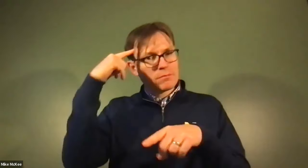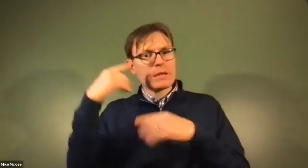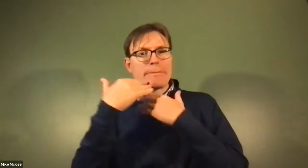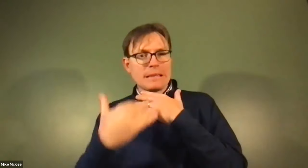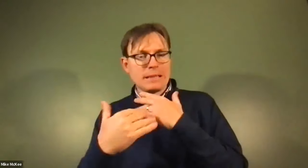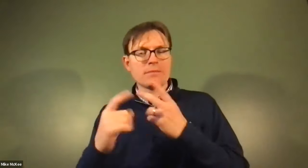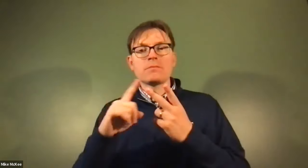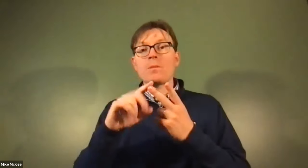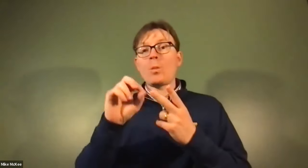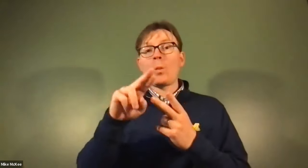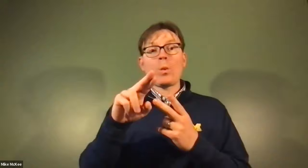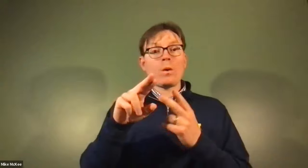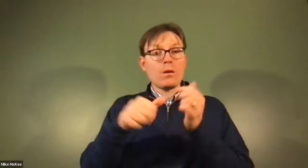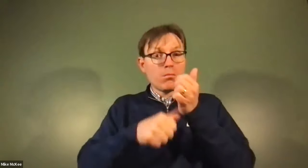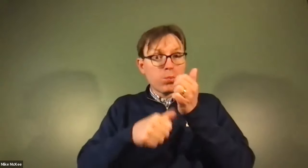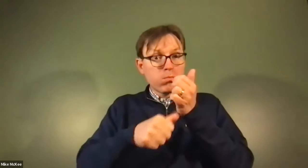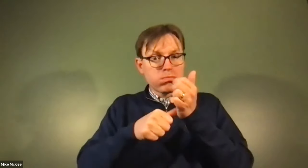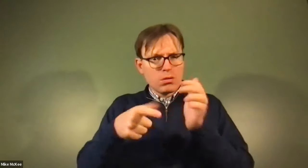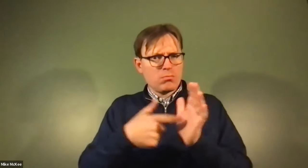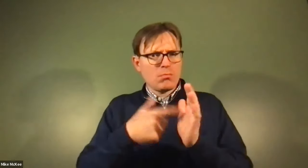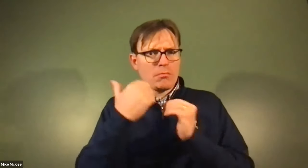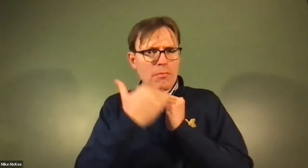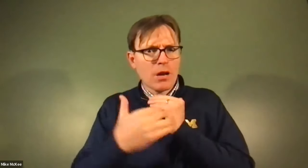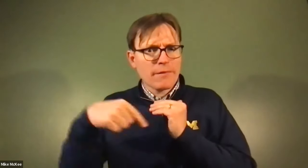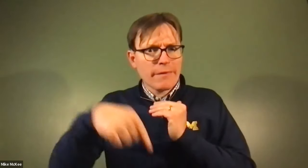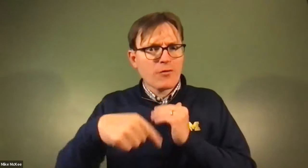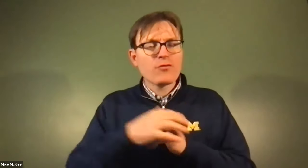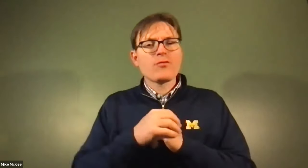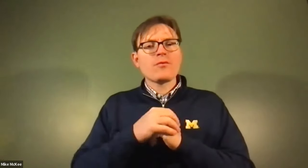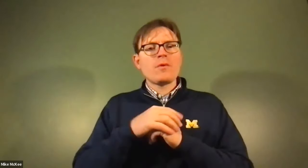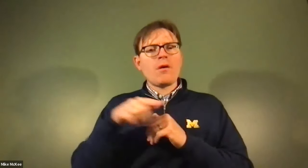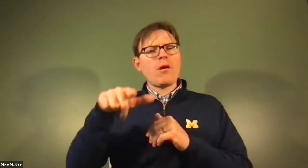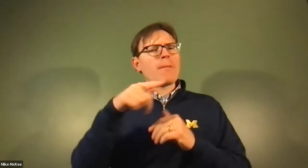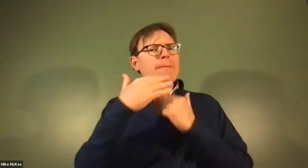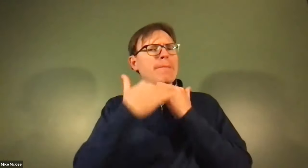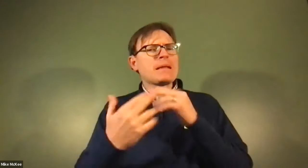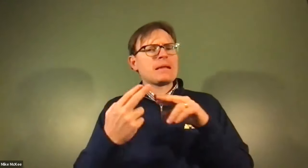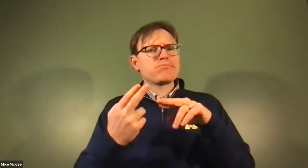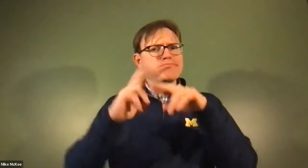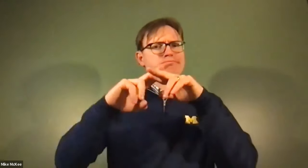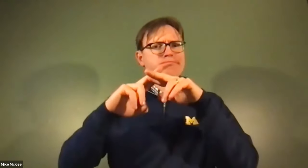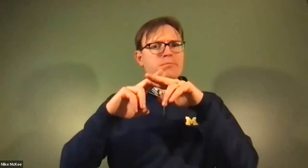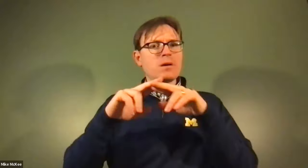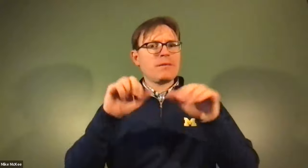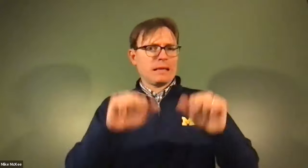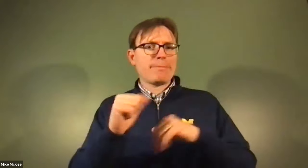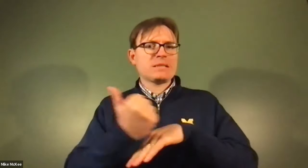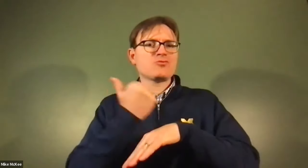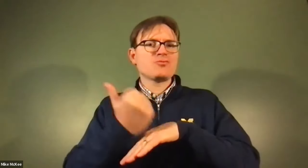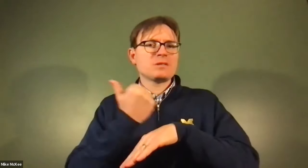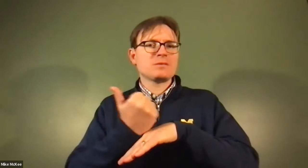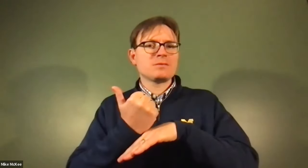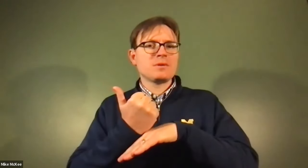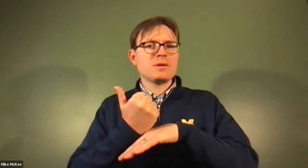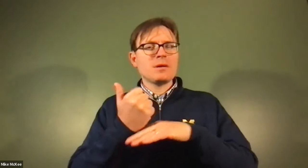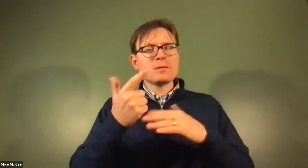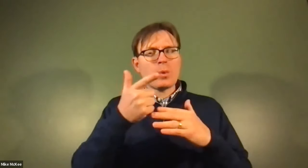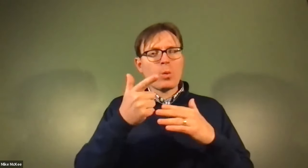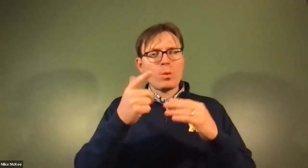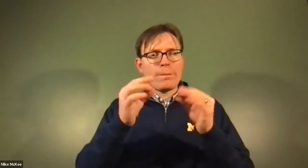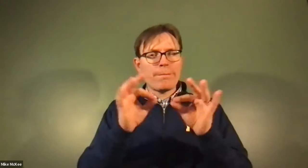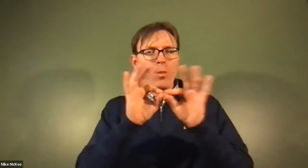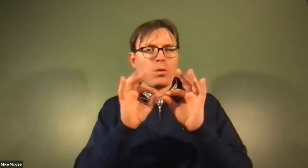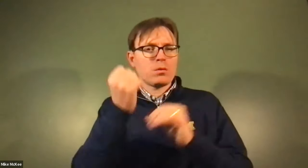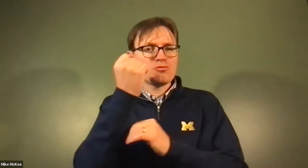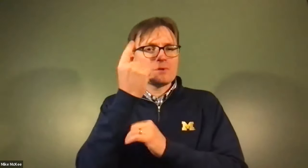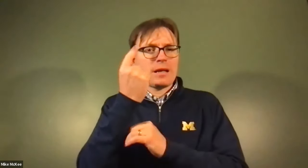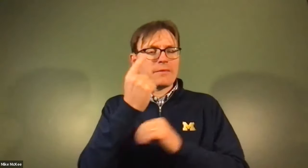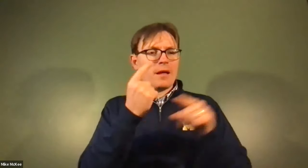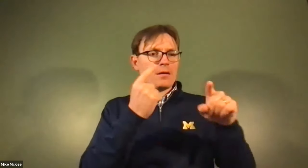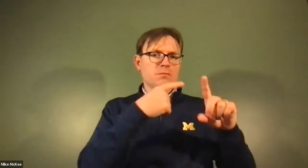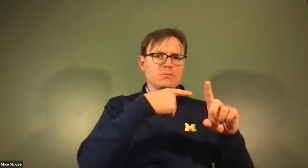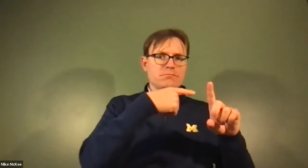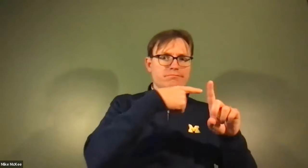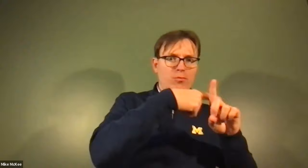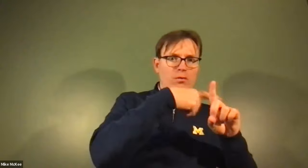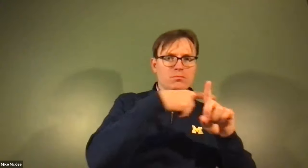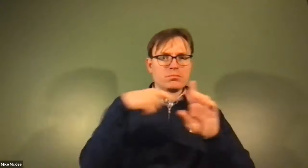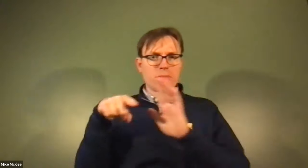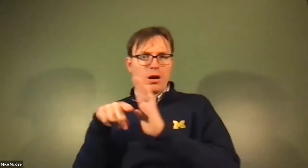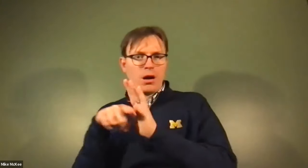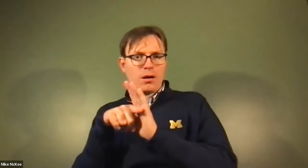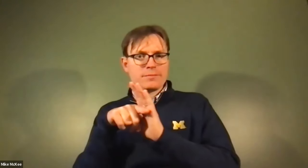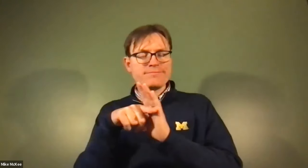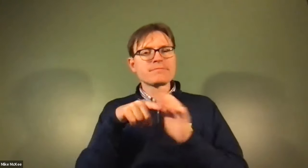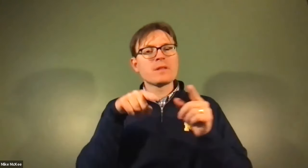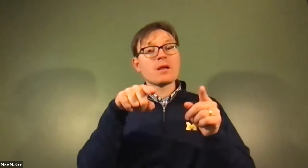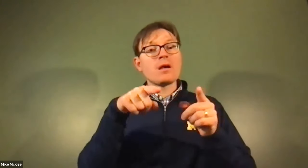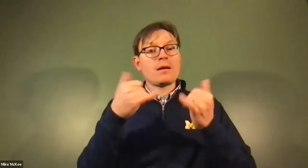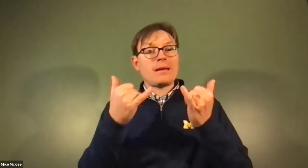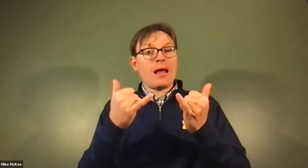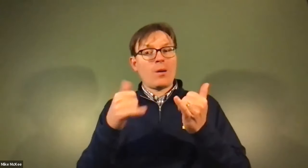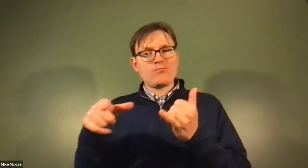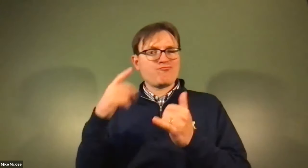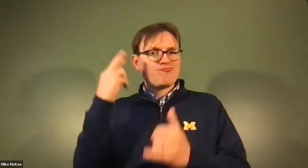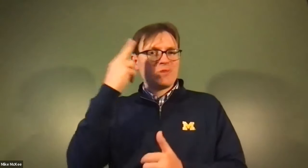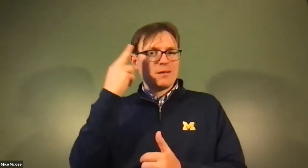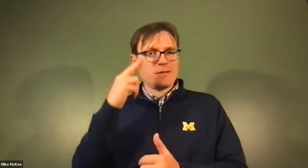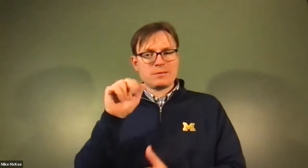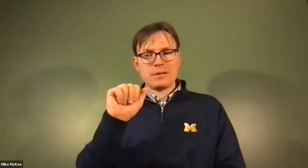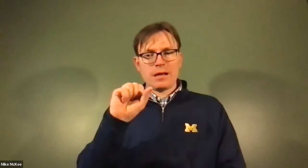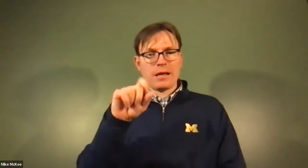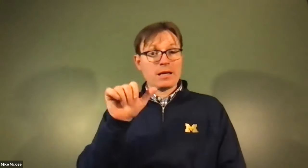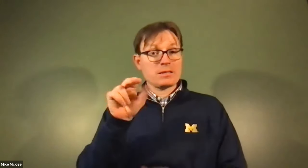James Cech: If you were to hit your head by accident, you could have increased bleeding or in bowel movements, you could notice blood in your stool and so aspirin was causing a higher bleeding factor, so when you weigh the pros and cons of the medication.